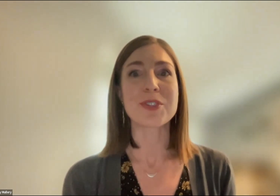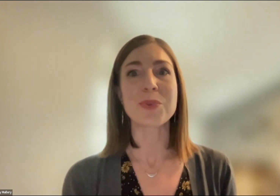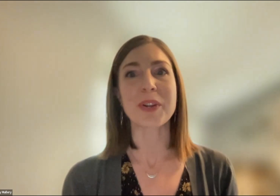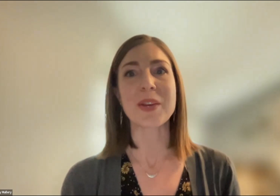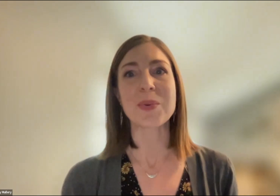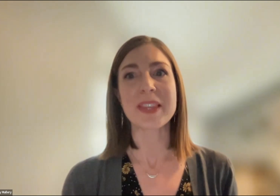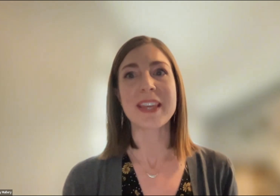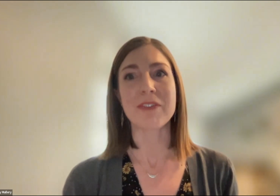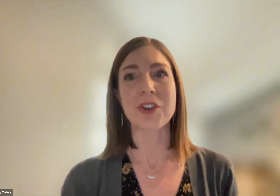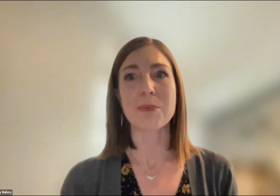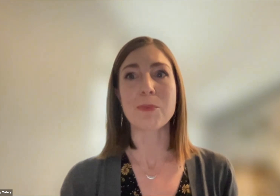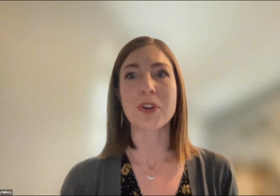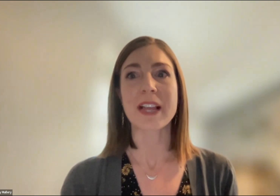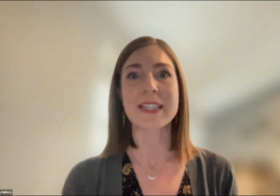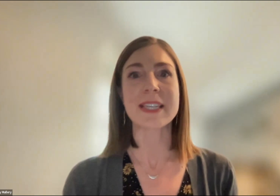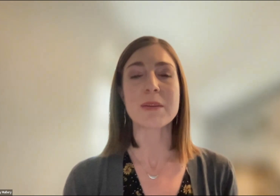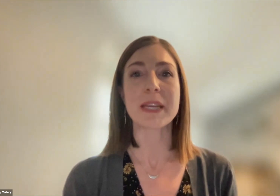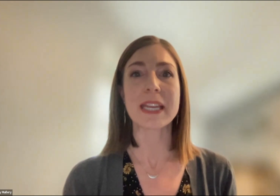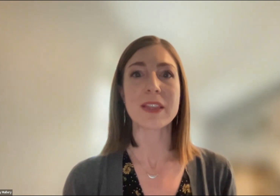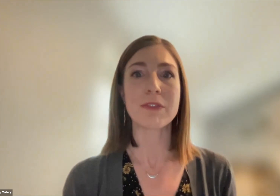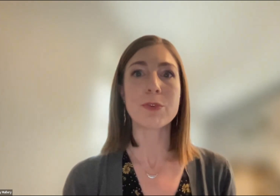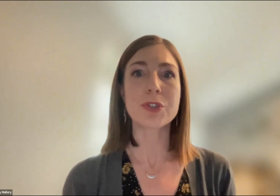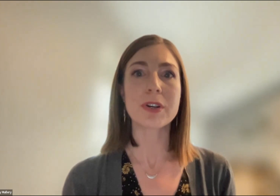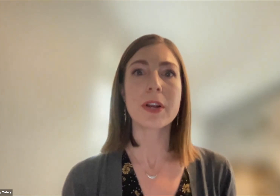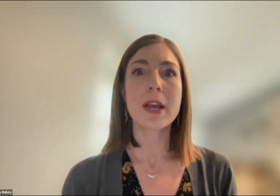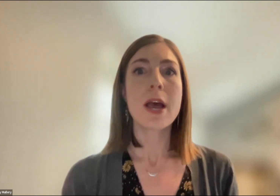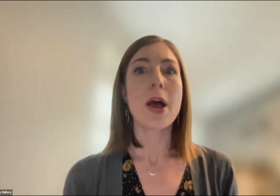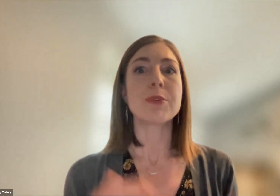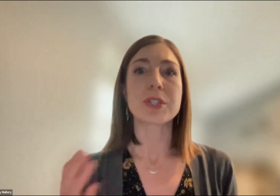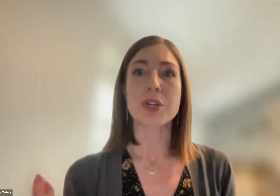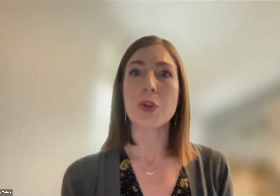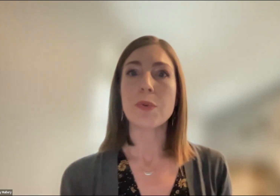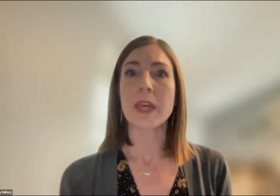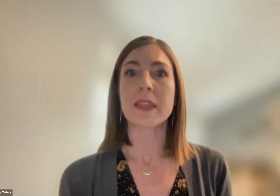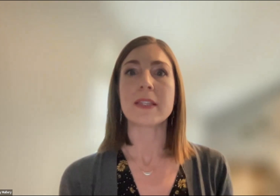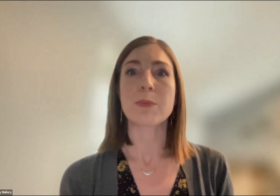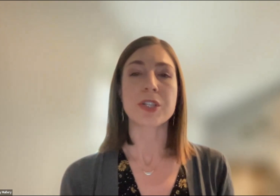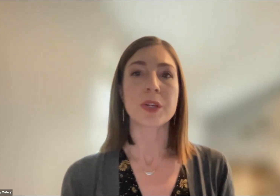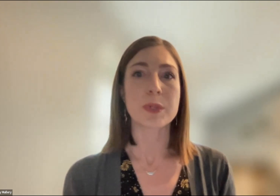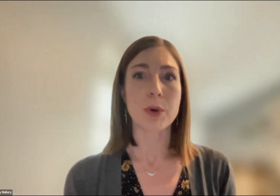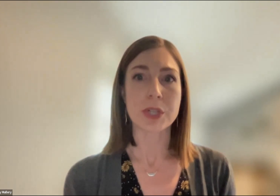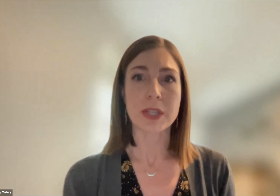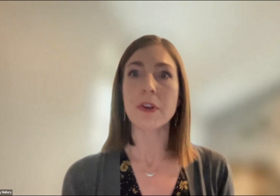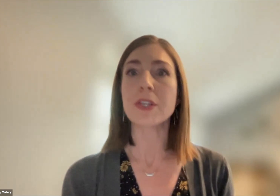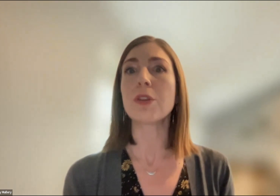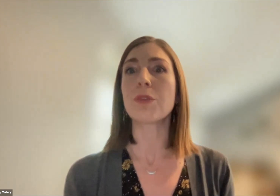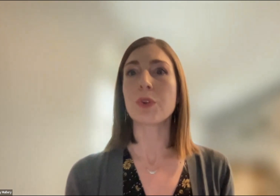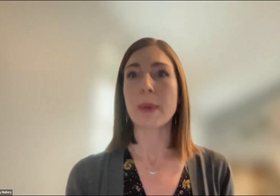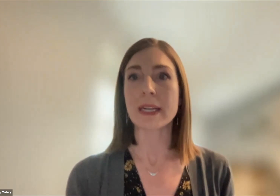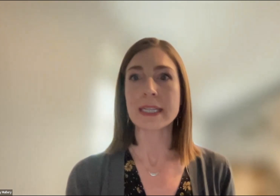We look forward to working with the Fdr memorial Legacy Committee in the future. I'm just a note that this project was partially funded through humanities.